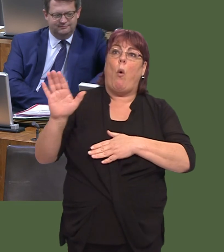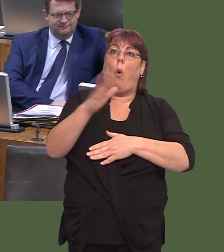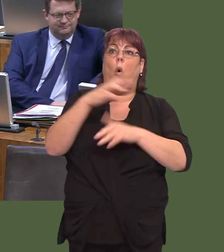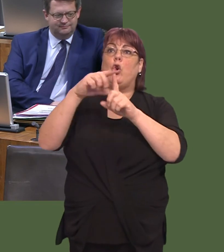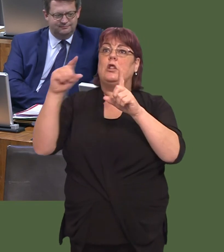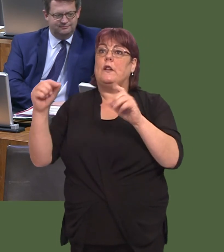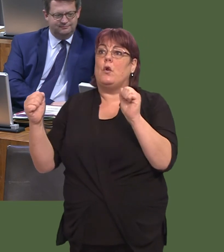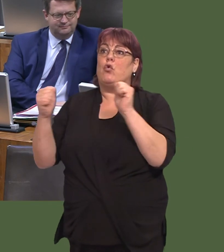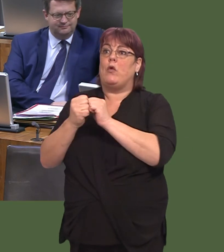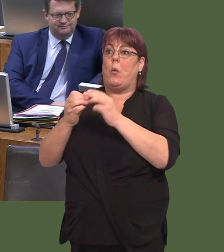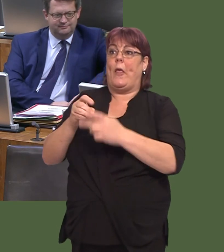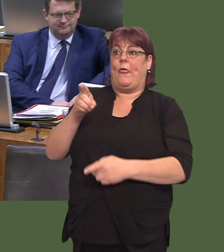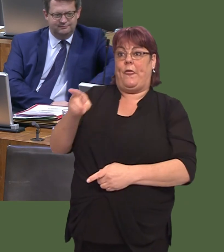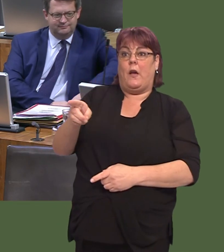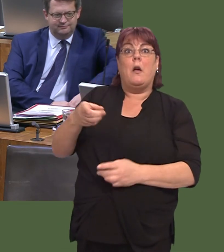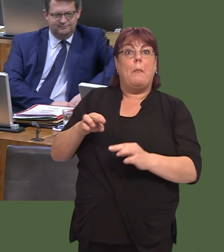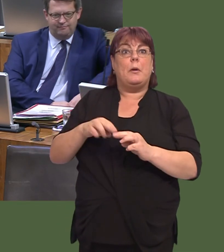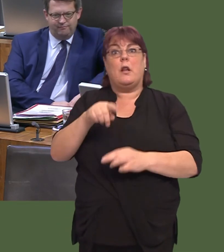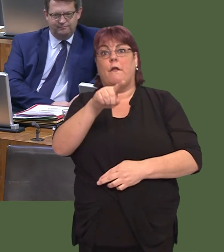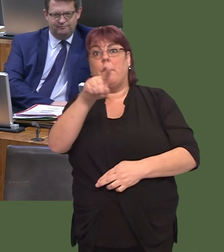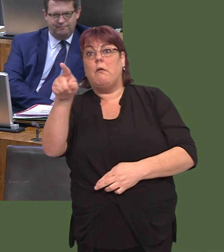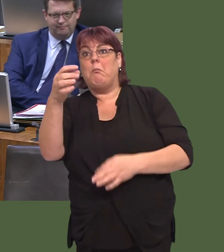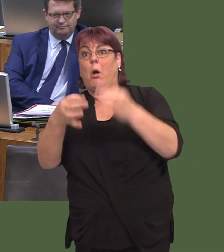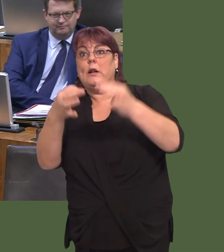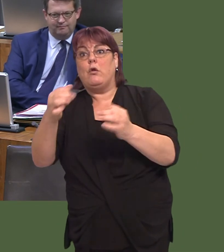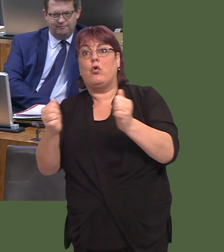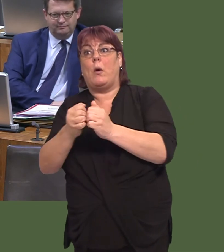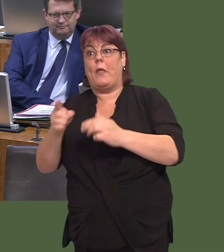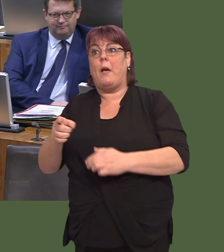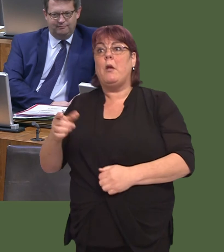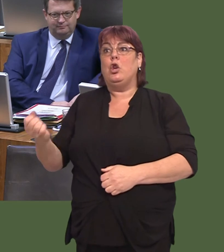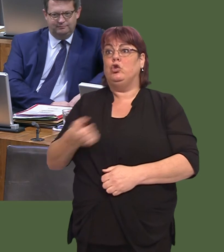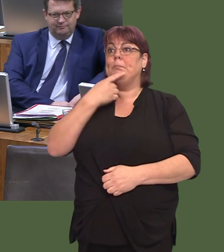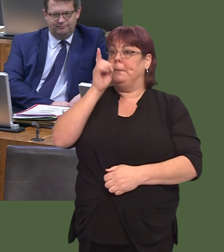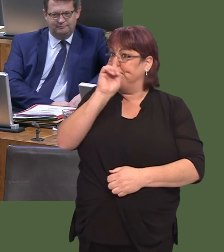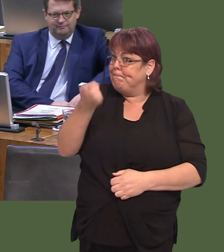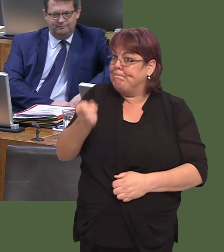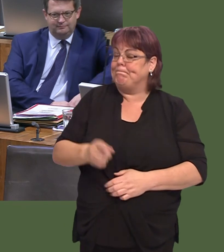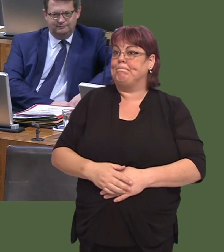that is the case, itís incumbent on Government Ministers to slap him down, metaphorically,